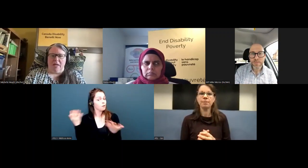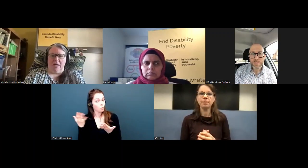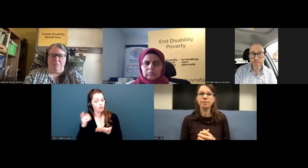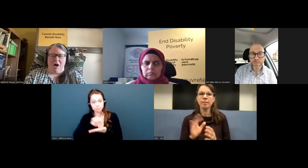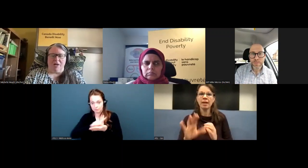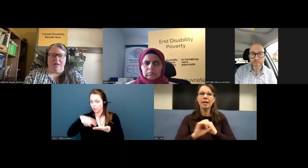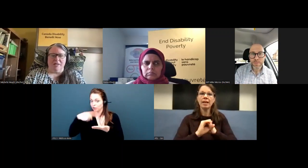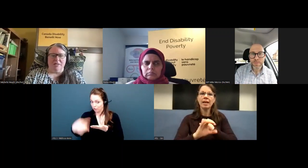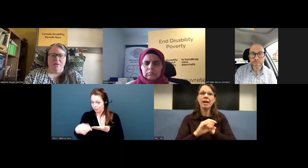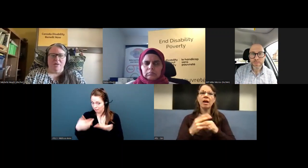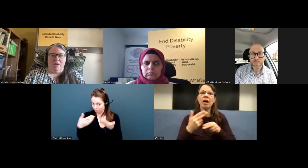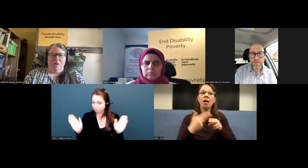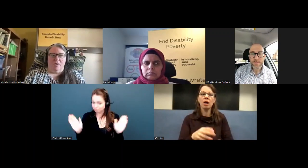MARKET.